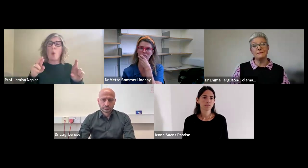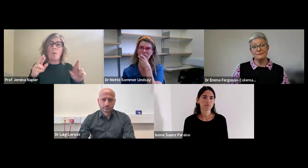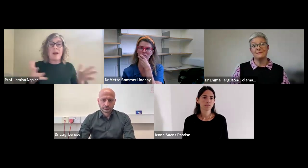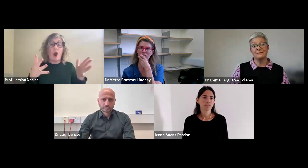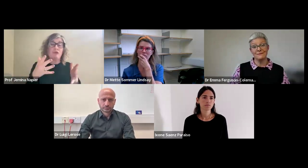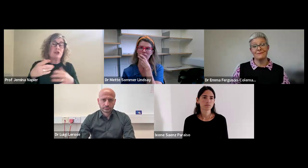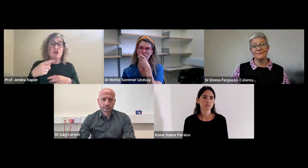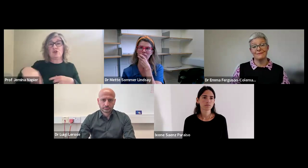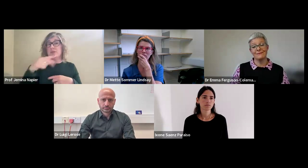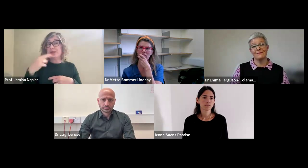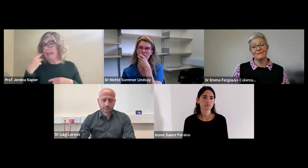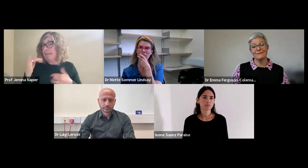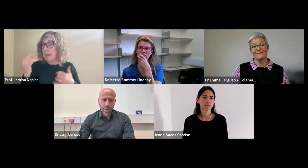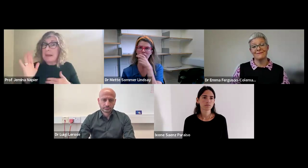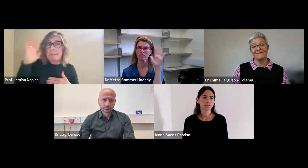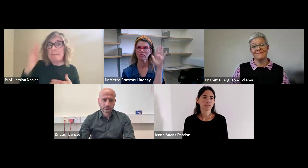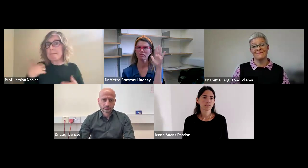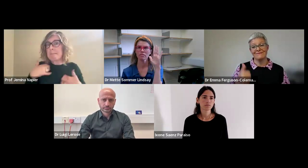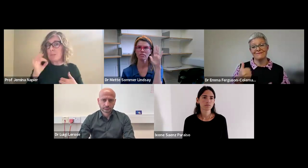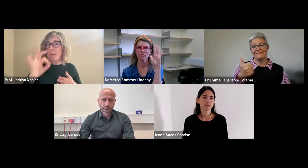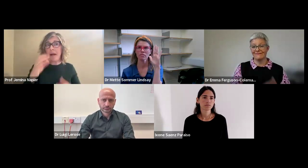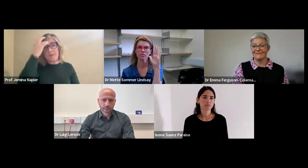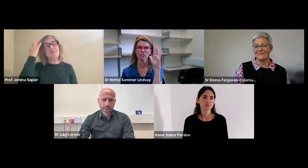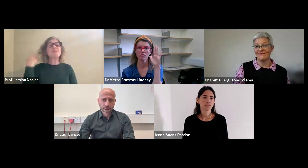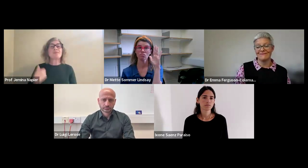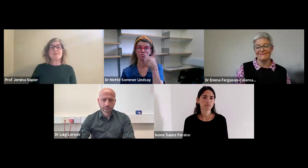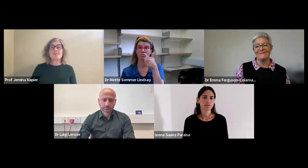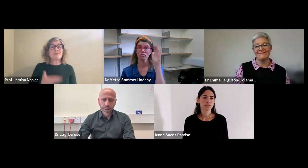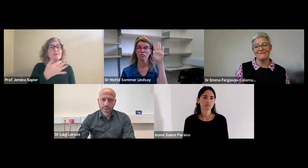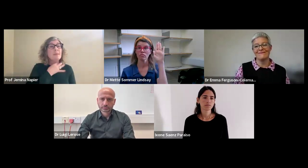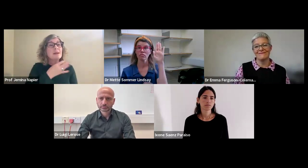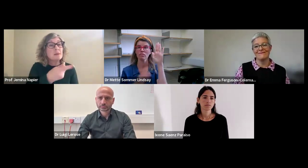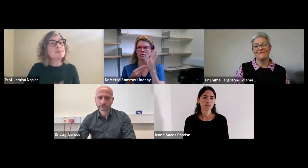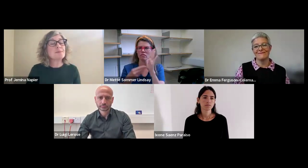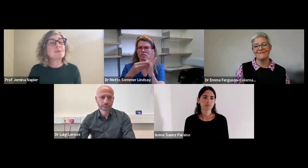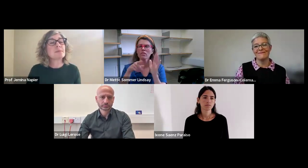so I'll make sure that we get that message out and hopefully a deaf person will apply. Mette.